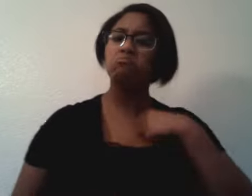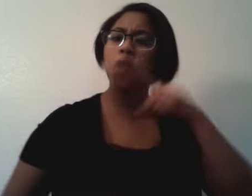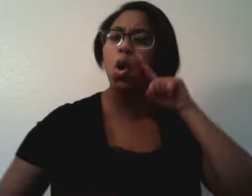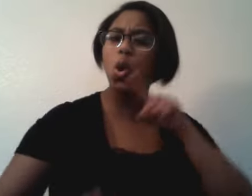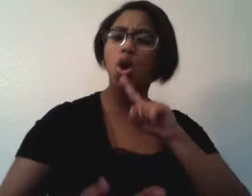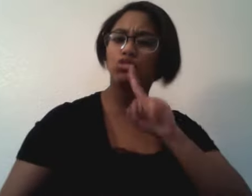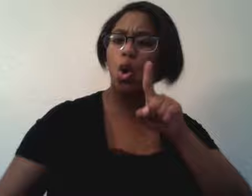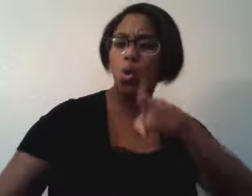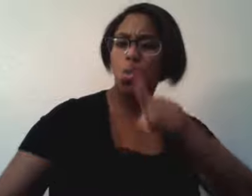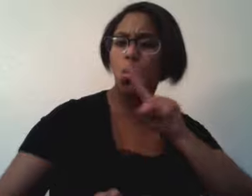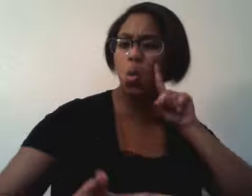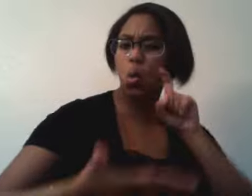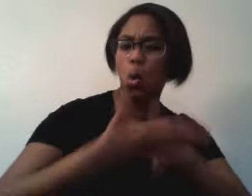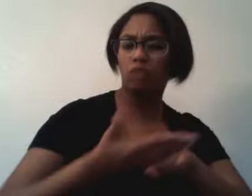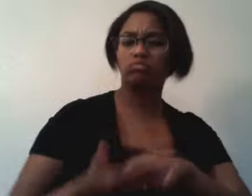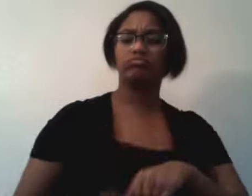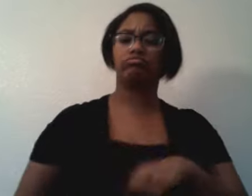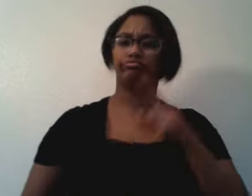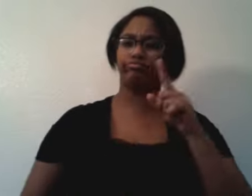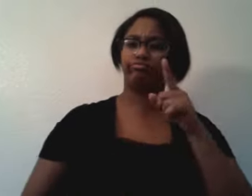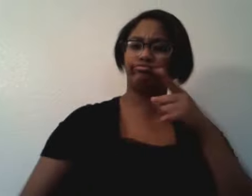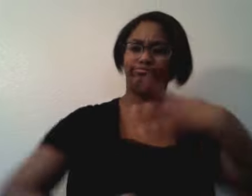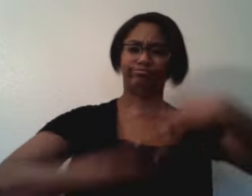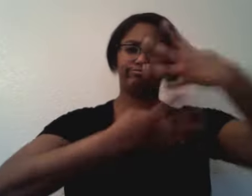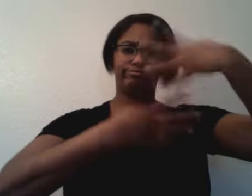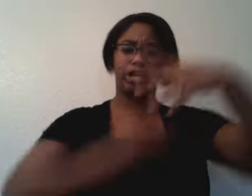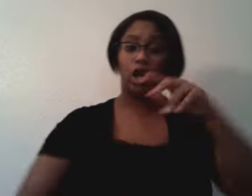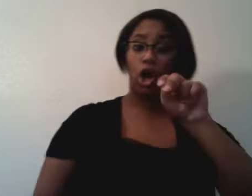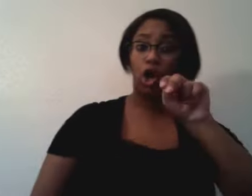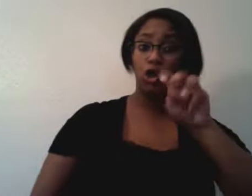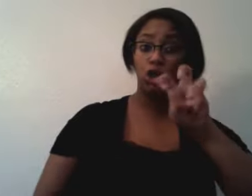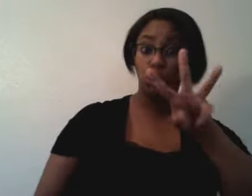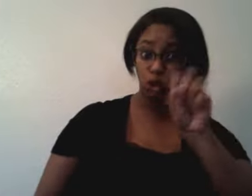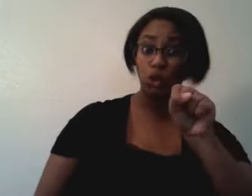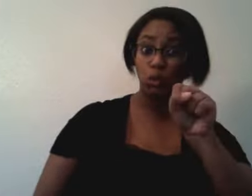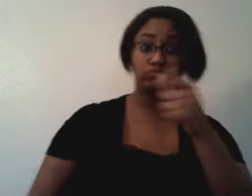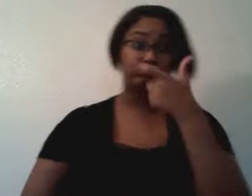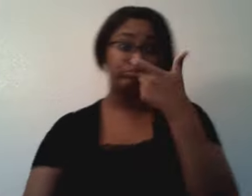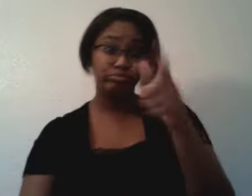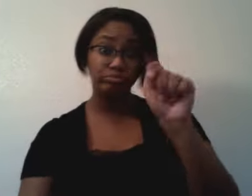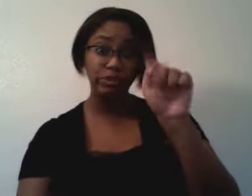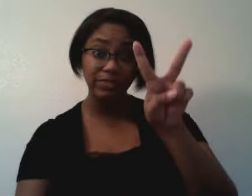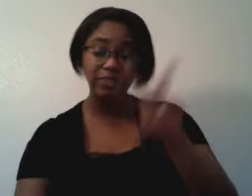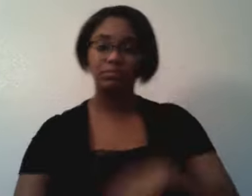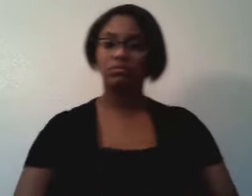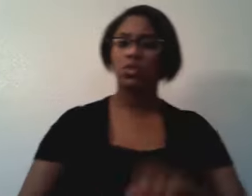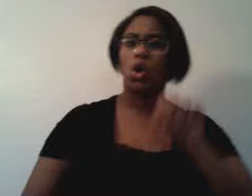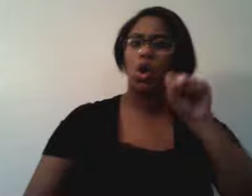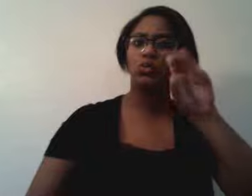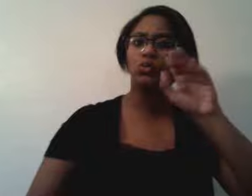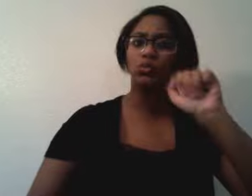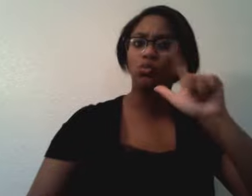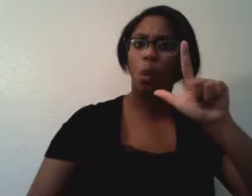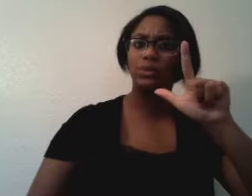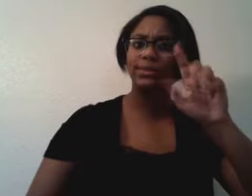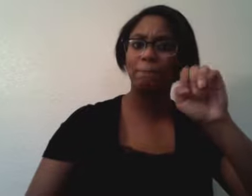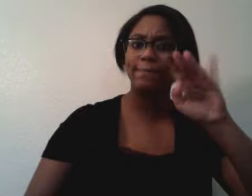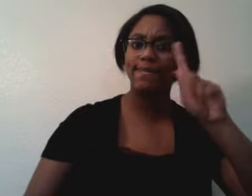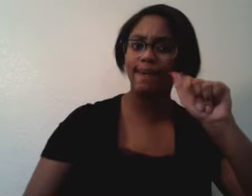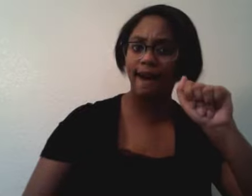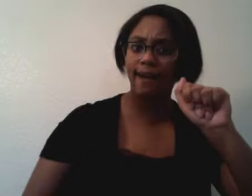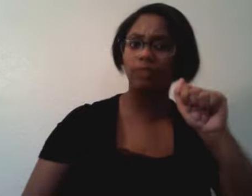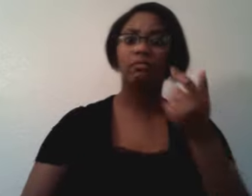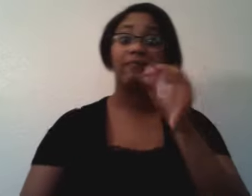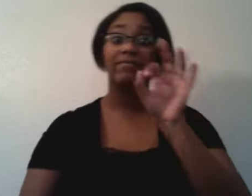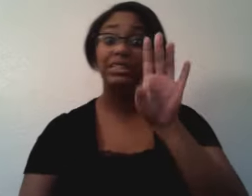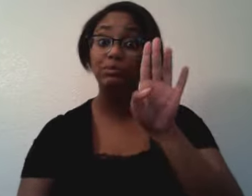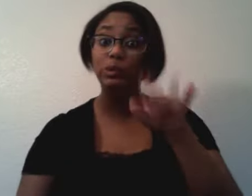I’m sure you’ve noticed news, watching TV, social media, Facebook,